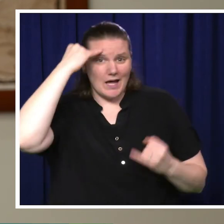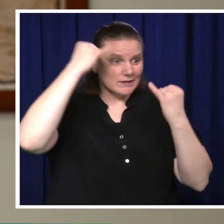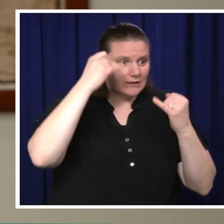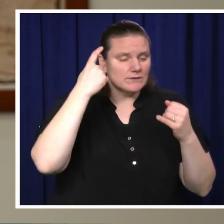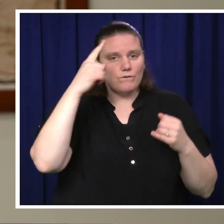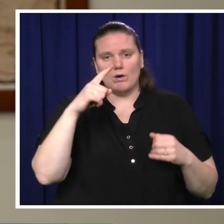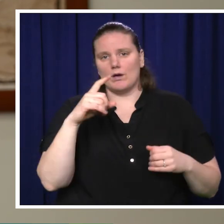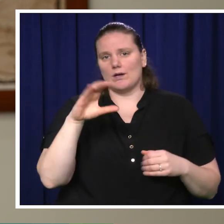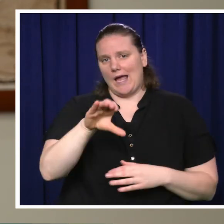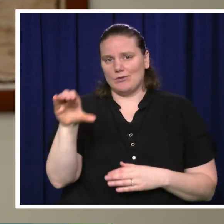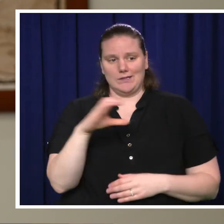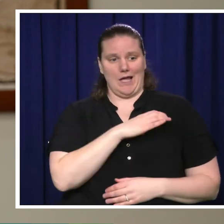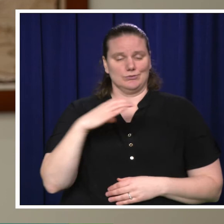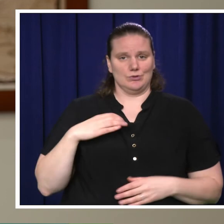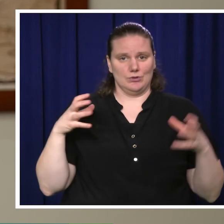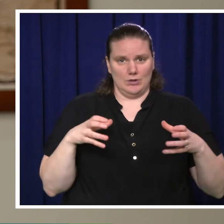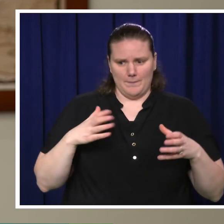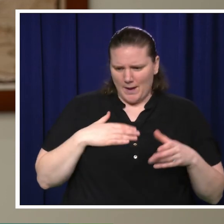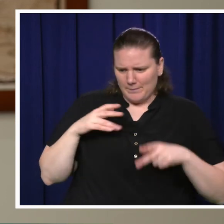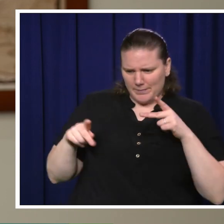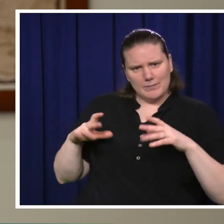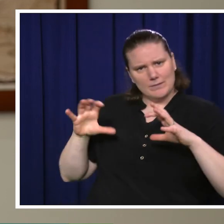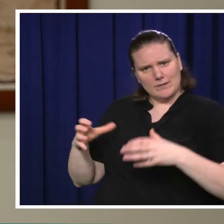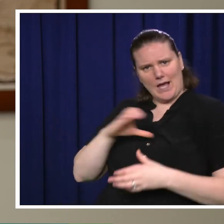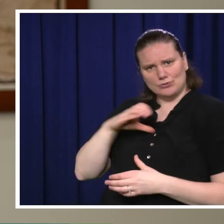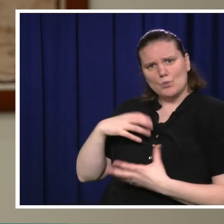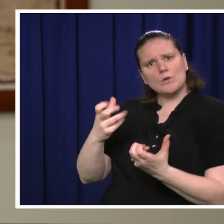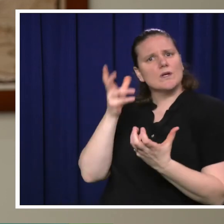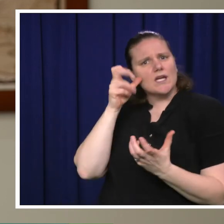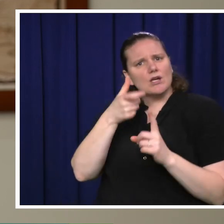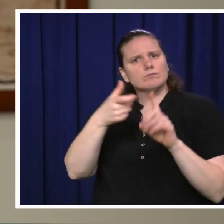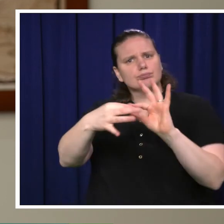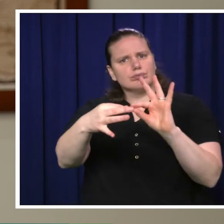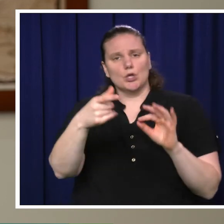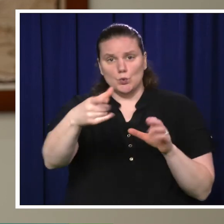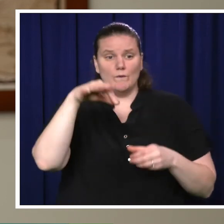You also have a voice when it comes to the County Council. My fellow councillors and I want to hear from you.